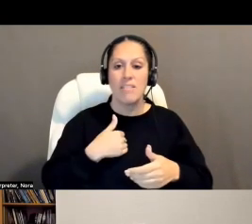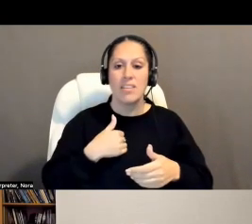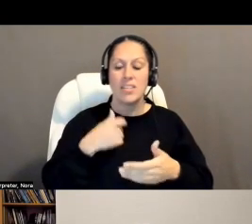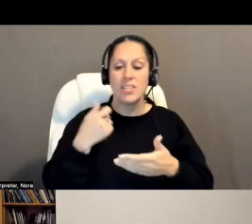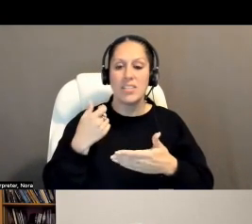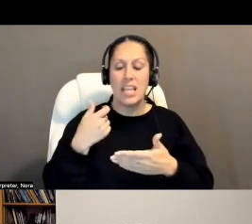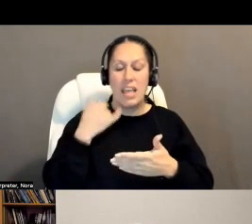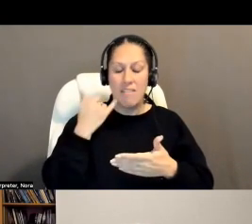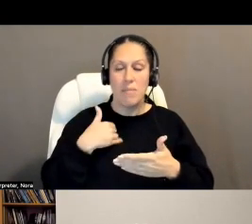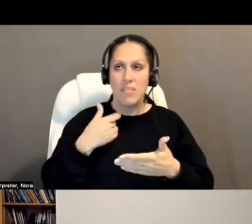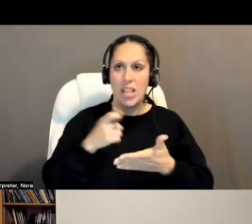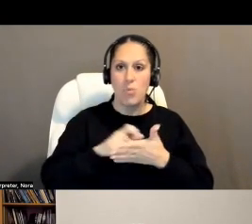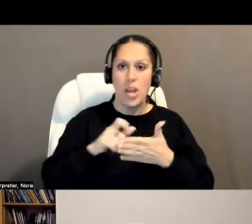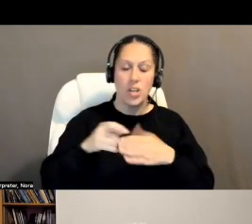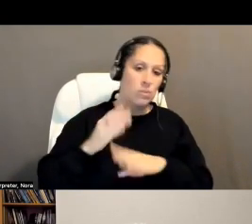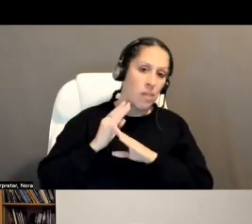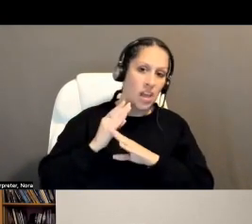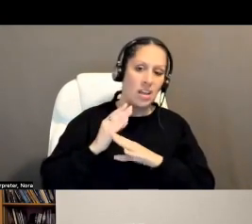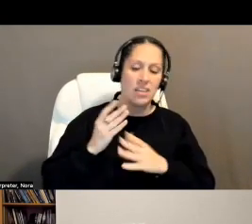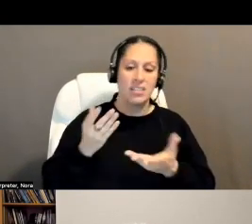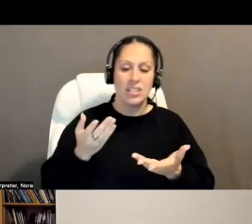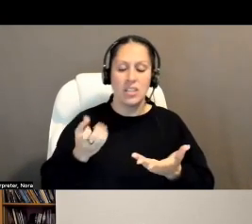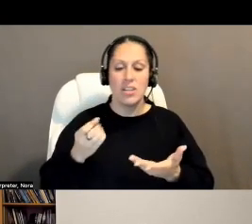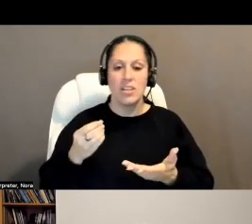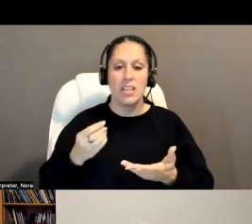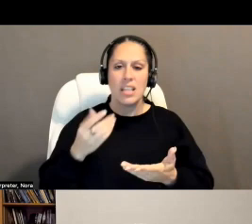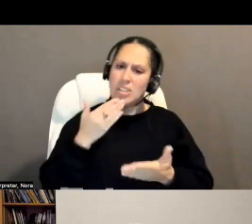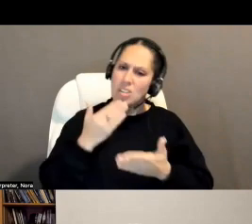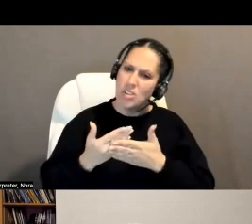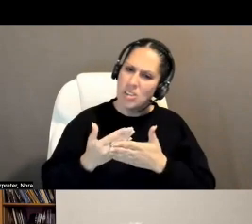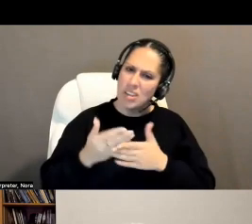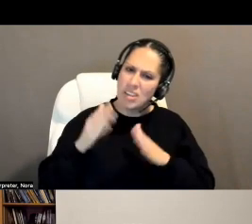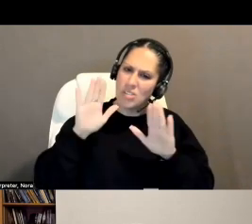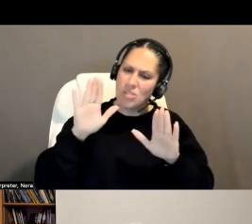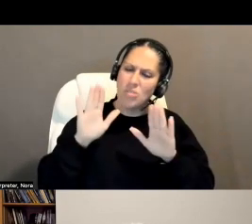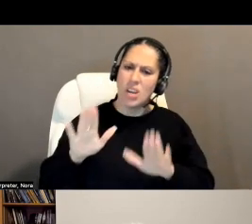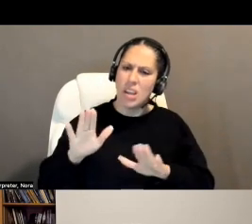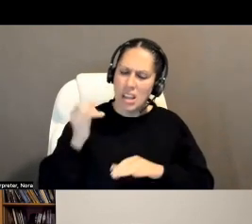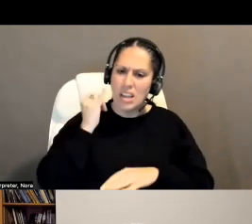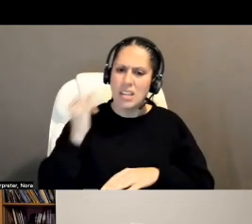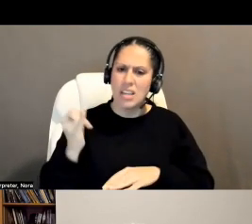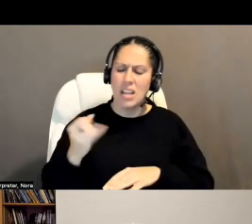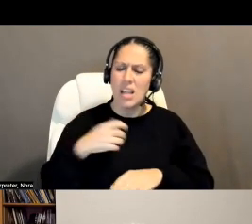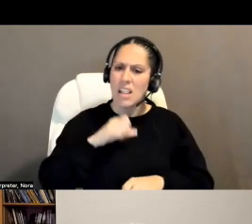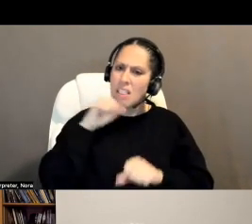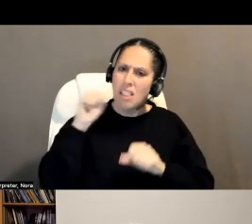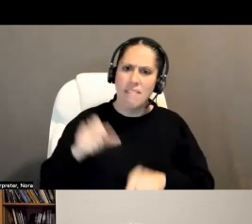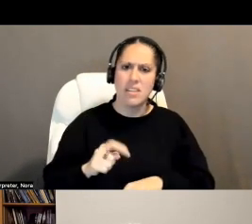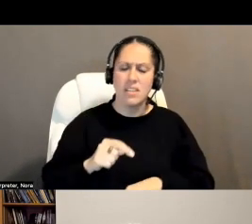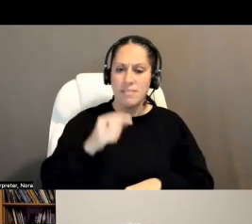block or something. Of course it does! What a great idea! I love that, I really do. Thank you.